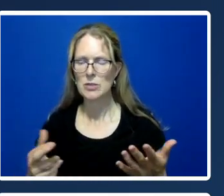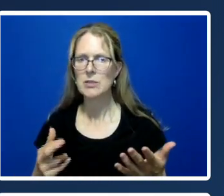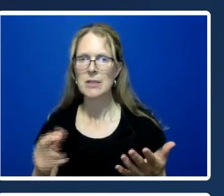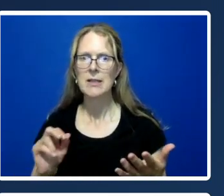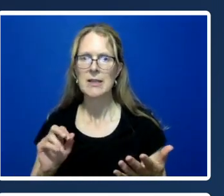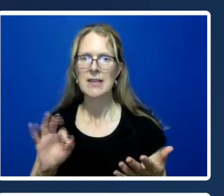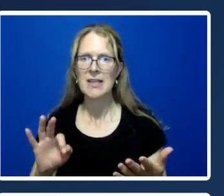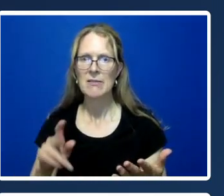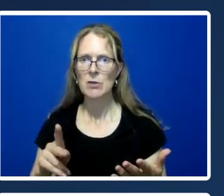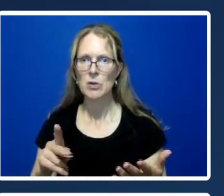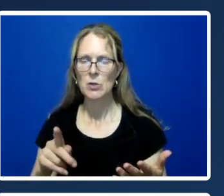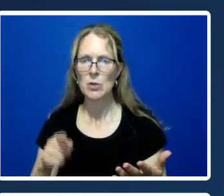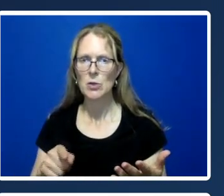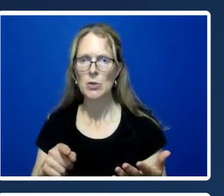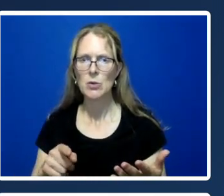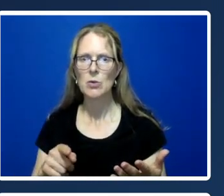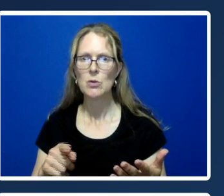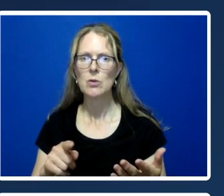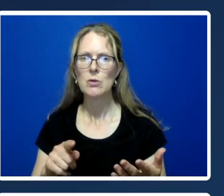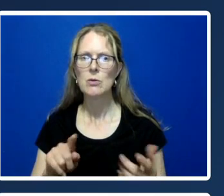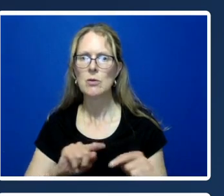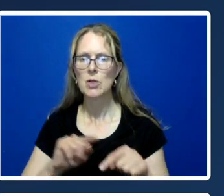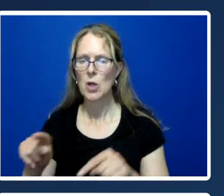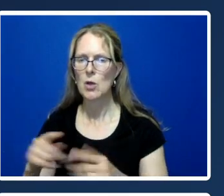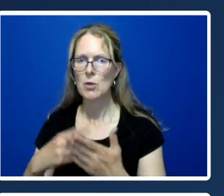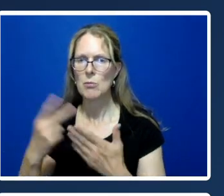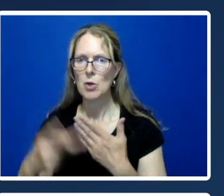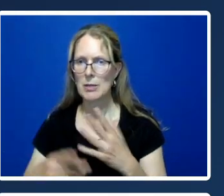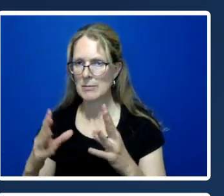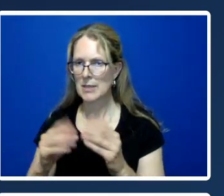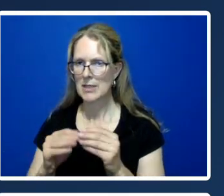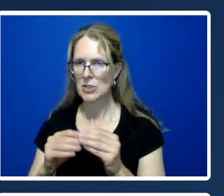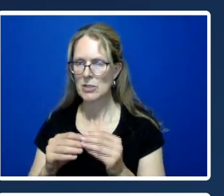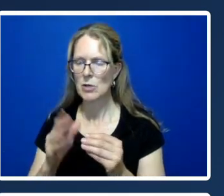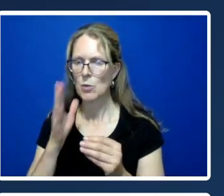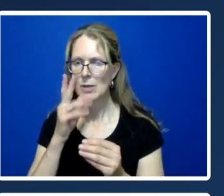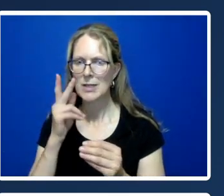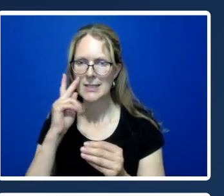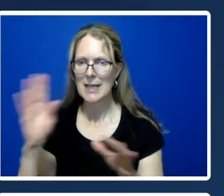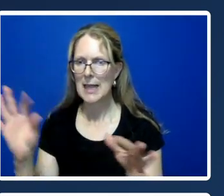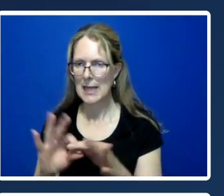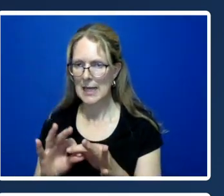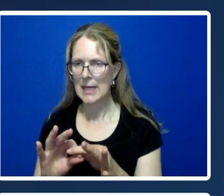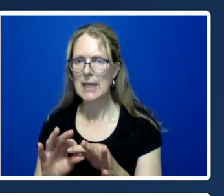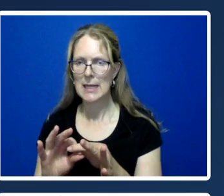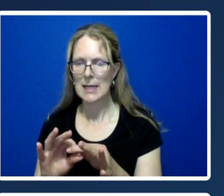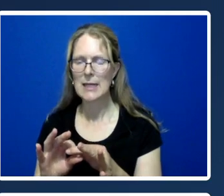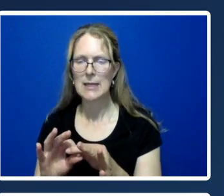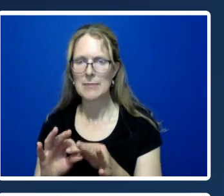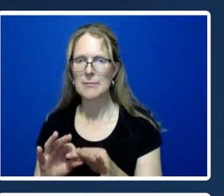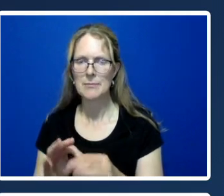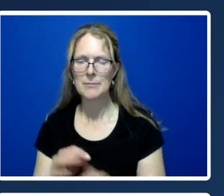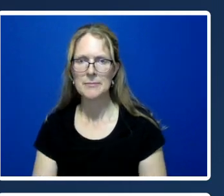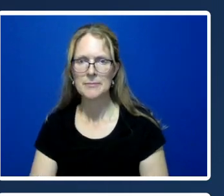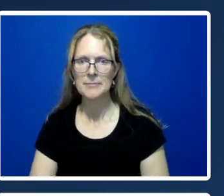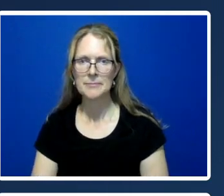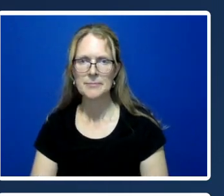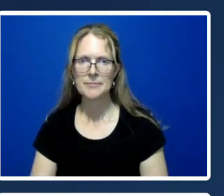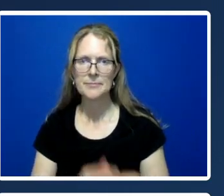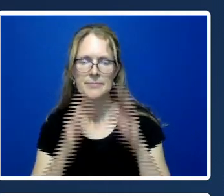program session for us, you'll find a link to where all these resources fit in one location.